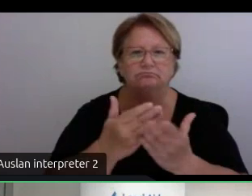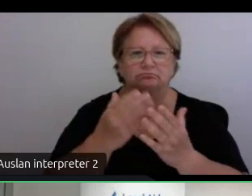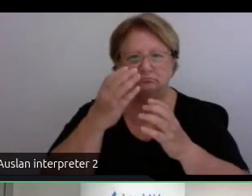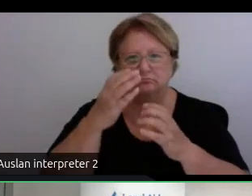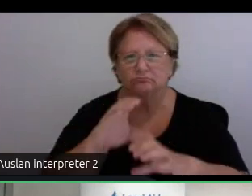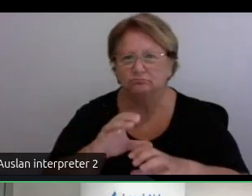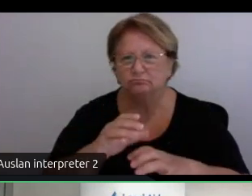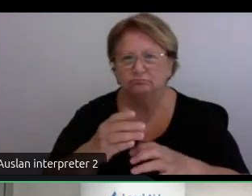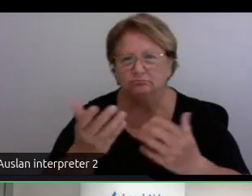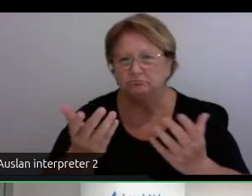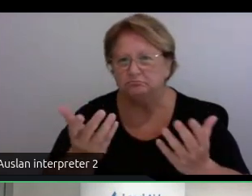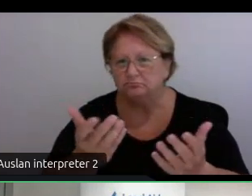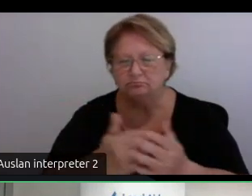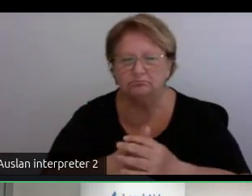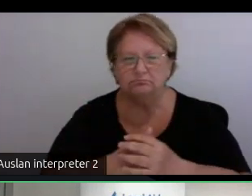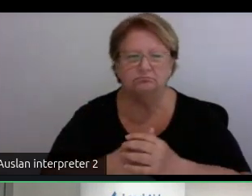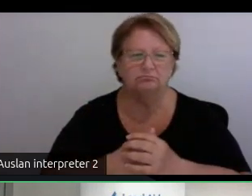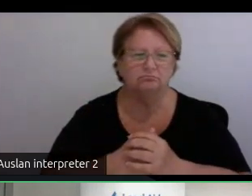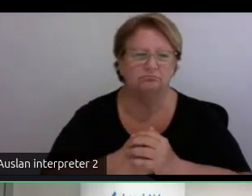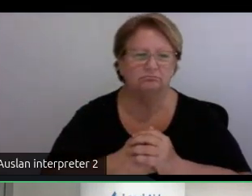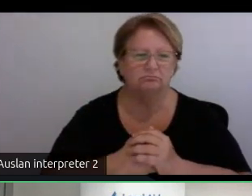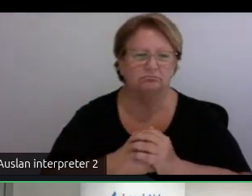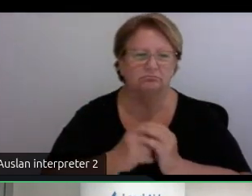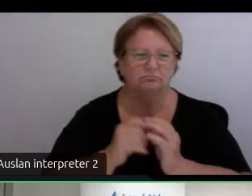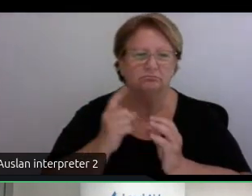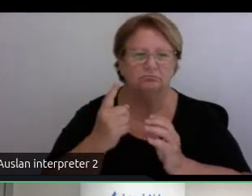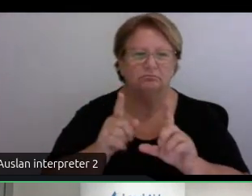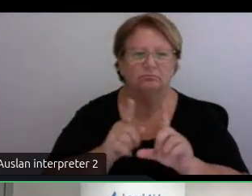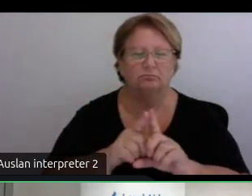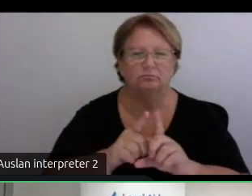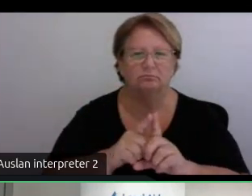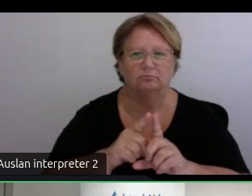an accommodation option where you could have gone for a cheaper option? Um but we'll also look at